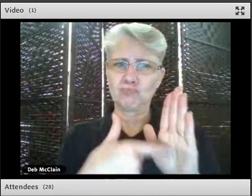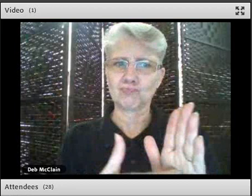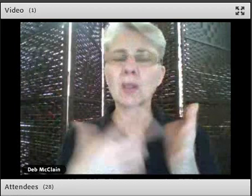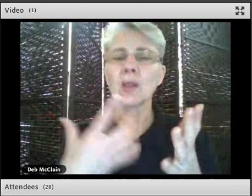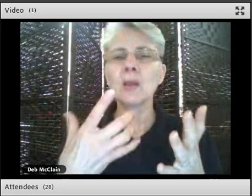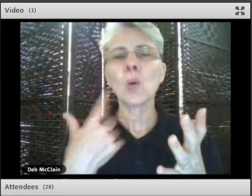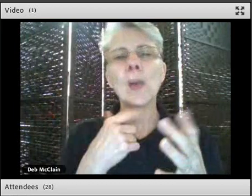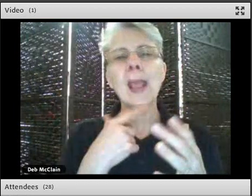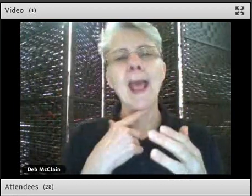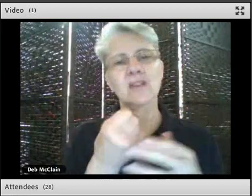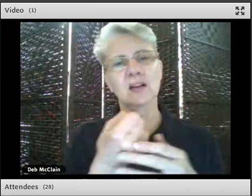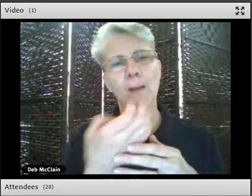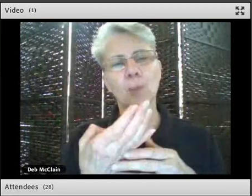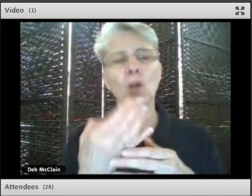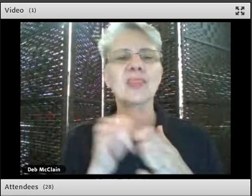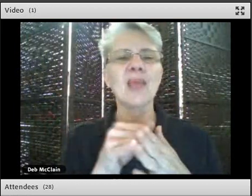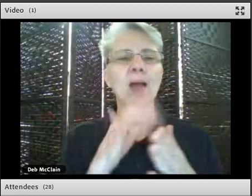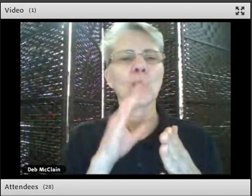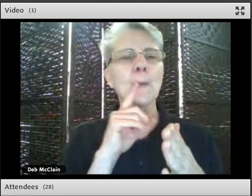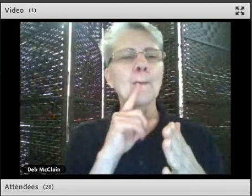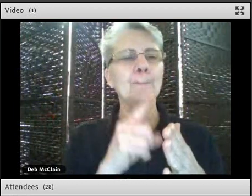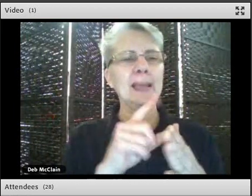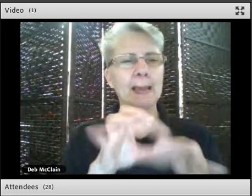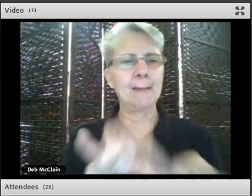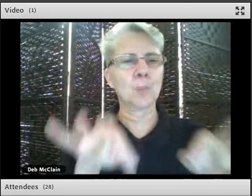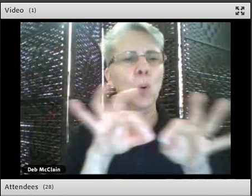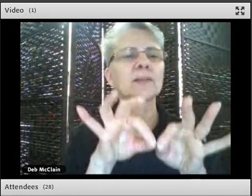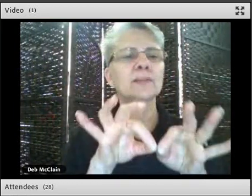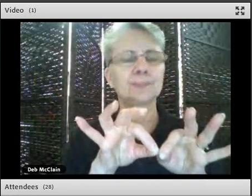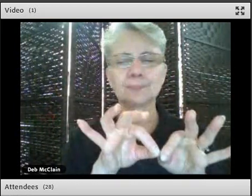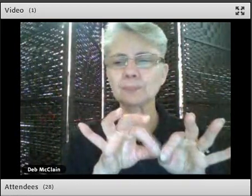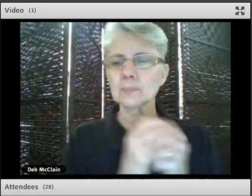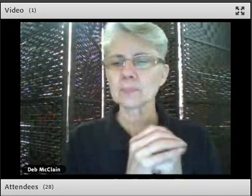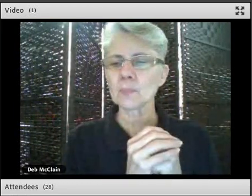when we talk about the downloadable or streaming sound.